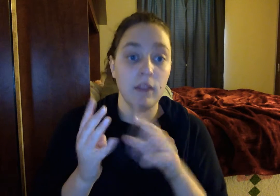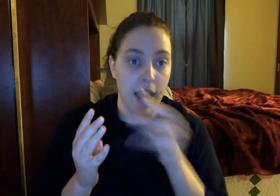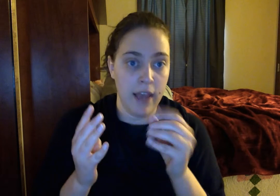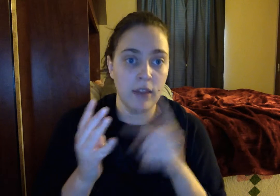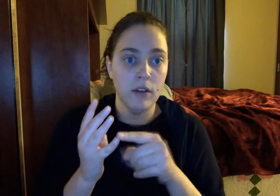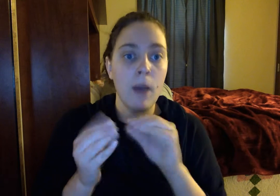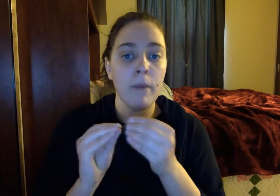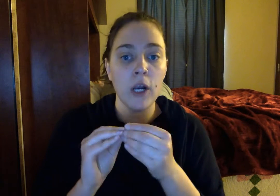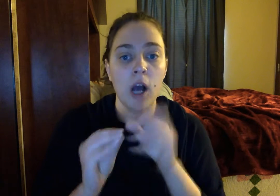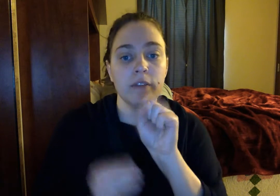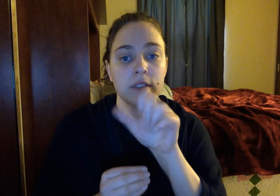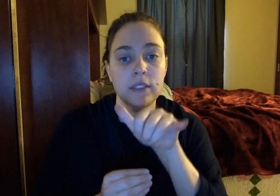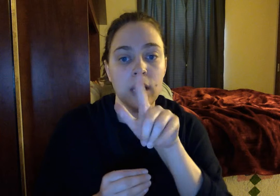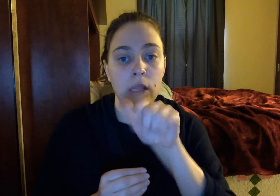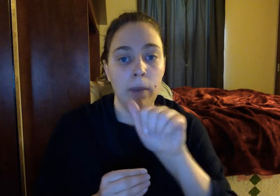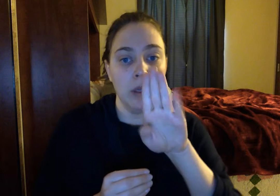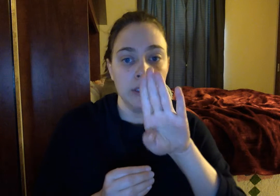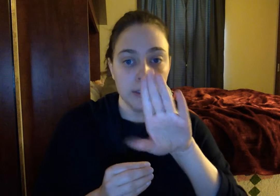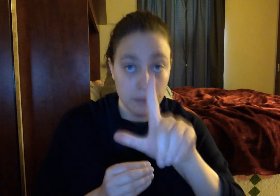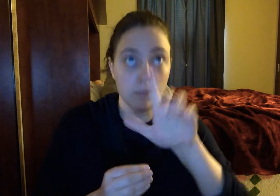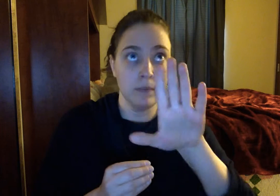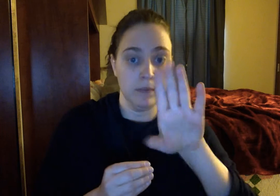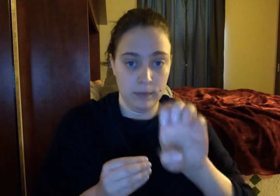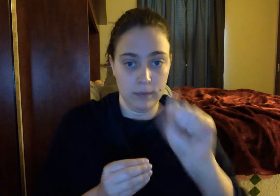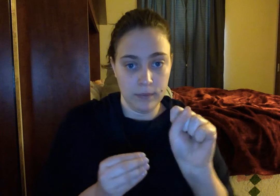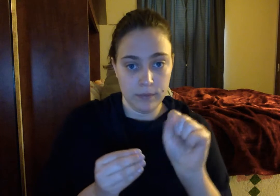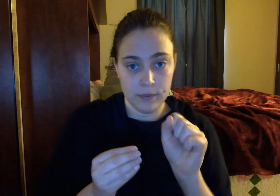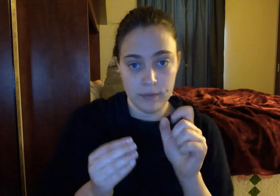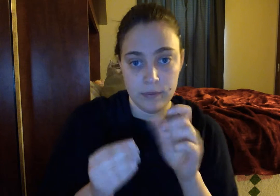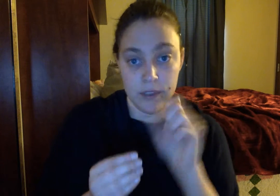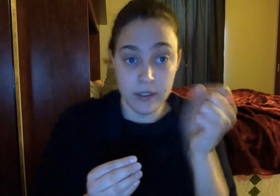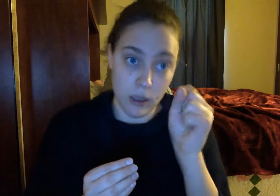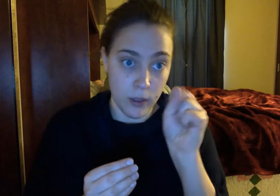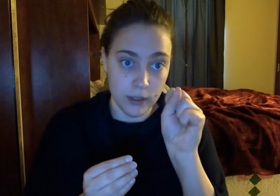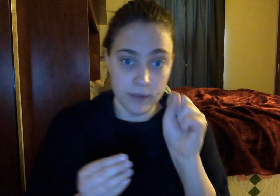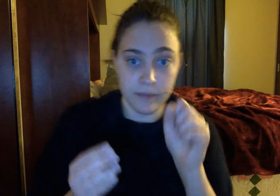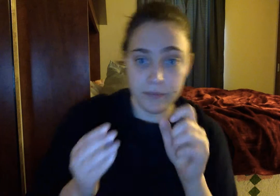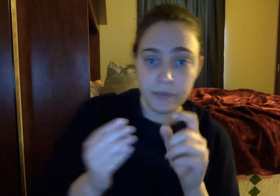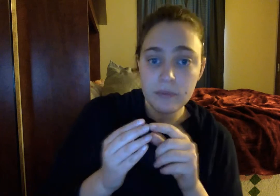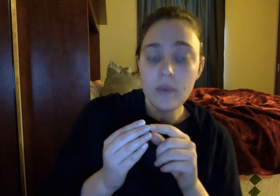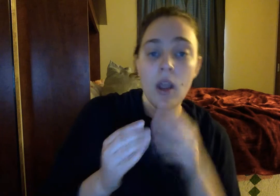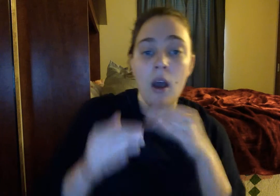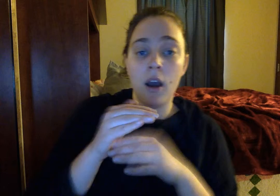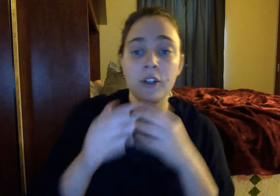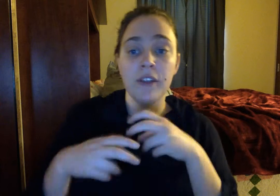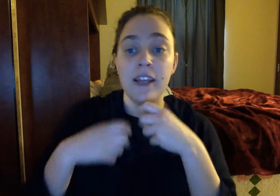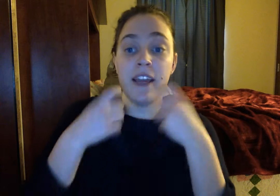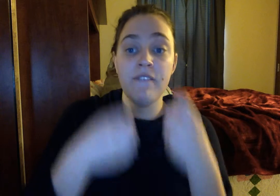This is a great activity for phonemic and picture-word identification. Here is another activity, but this time, it will be for Word Sort. We talked earlier about the process of Word Sort. I explained that using Consonant Vowel Consonant (CVC) OR Consonant Vowel Vowel Consonant (CVVC), or however the words are set up using vowel and consonants Students can sort words that have beginning sounds, digraphs from blends, long or short vowels, closed or open syllables,